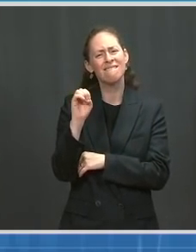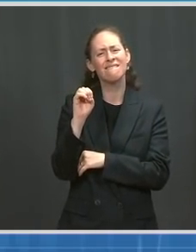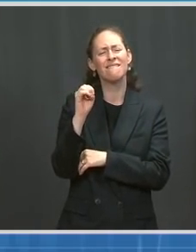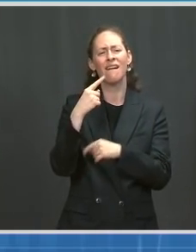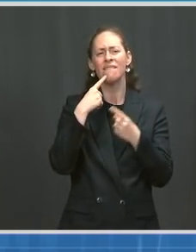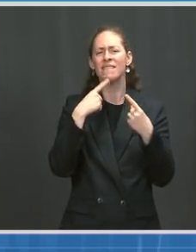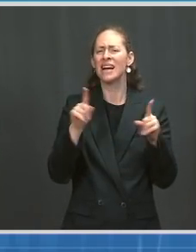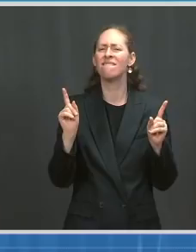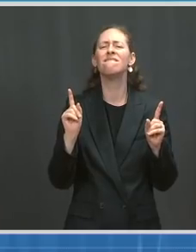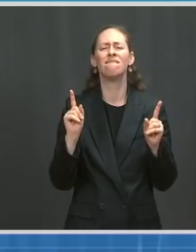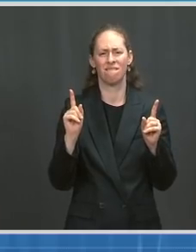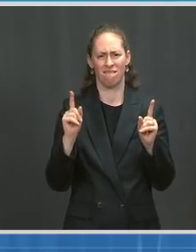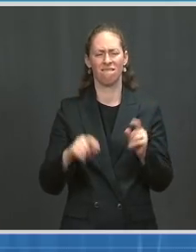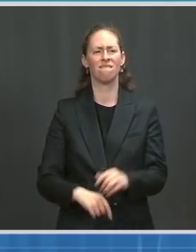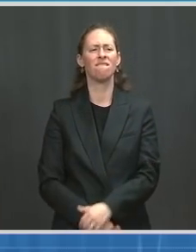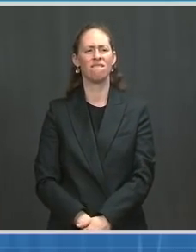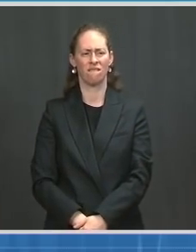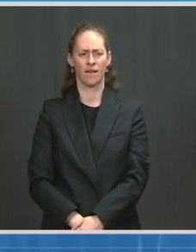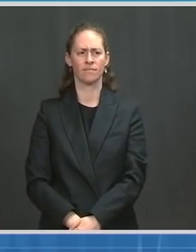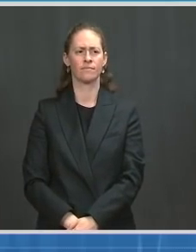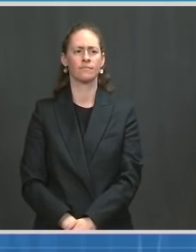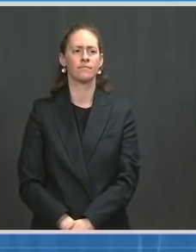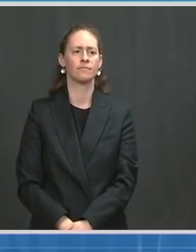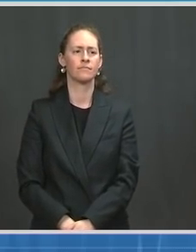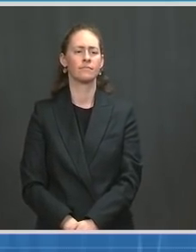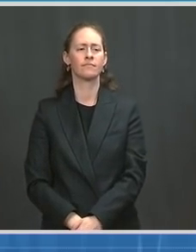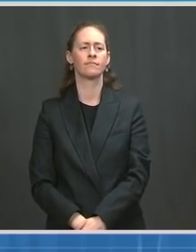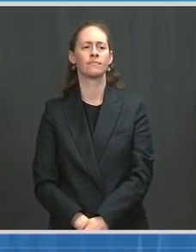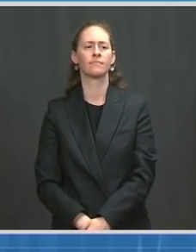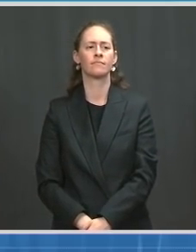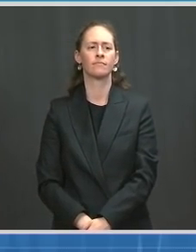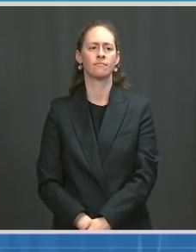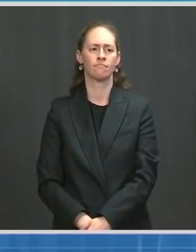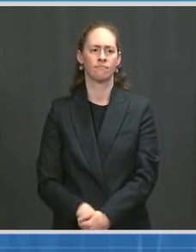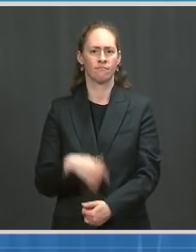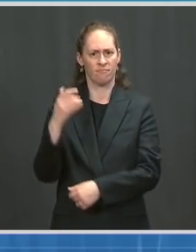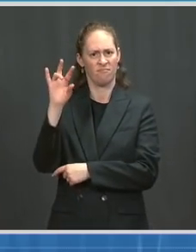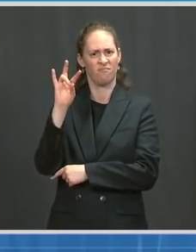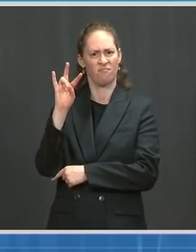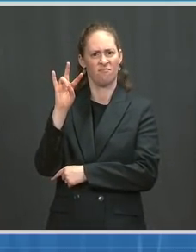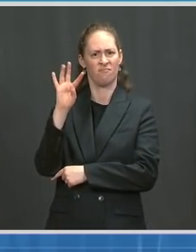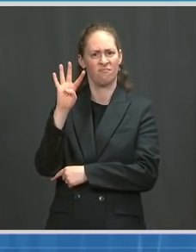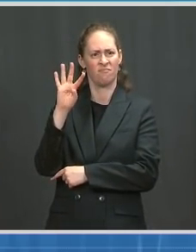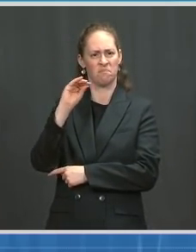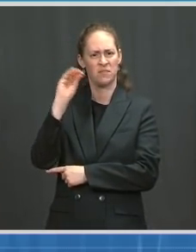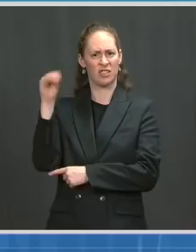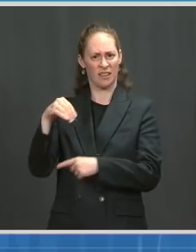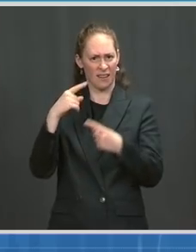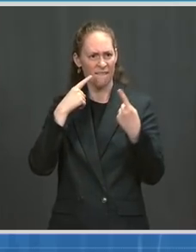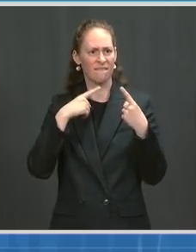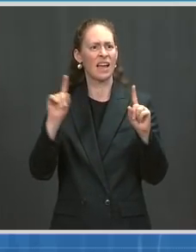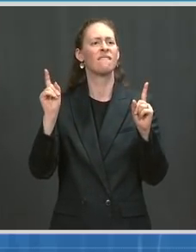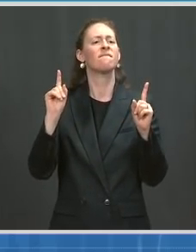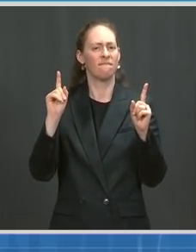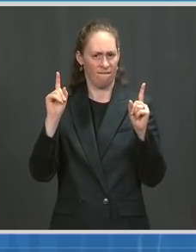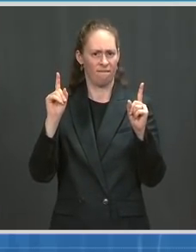As you can see, the efficacy was 74 percent in the United States. But now take a look at this a little bit more closely.